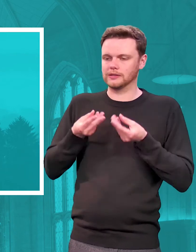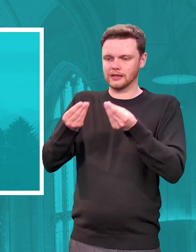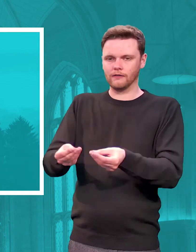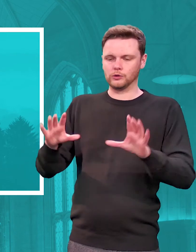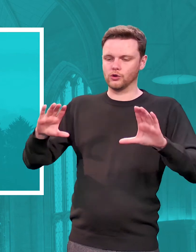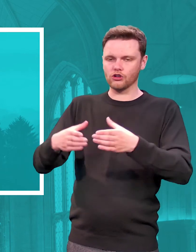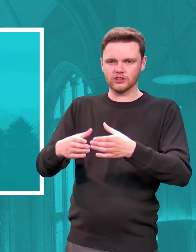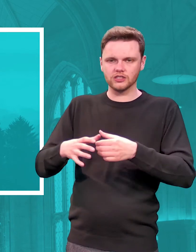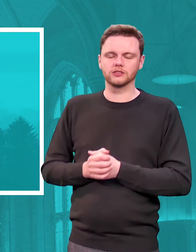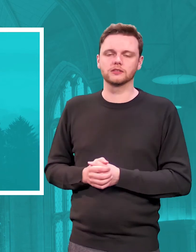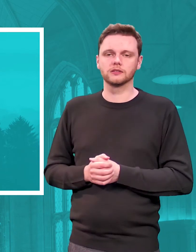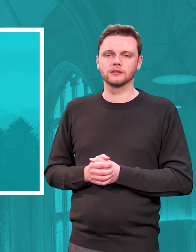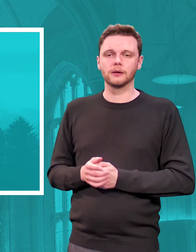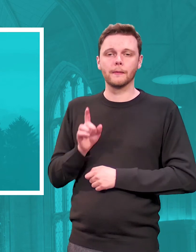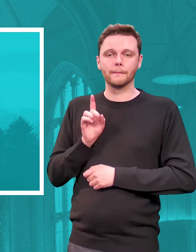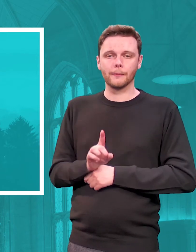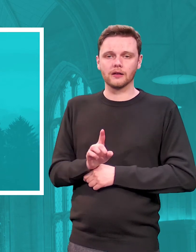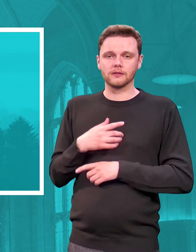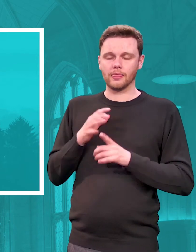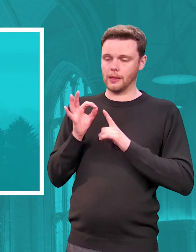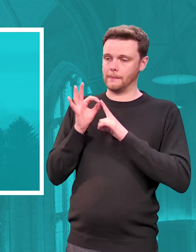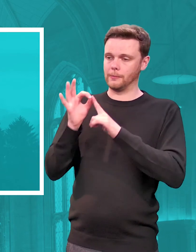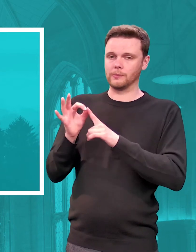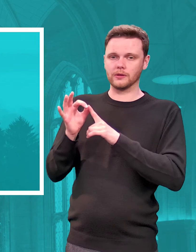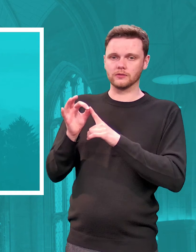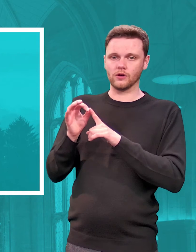However, the appointment of Congregational Board members